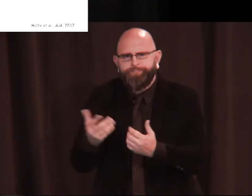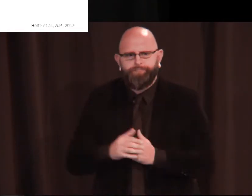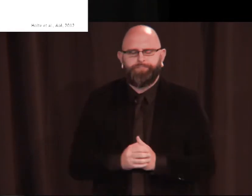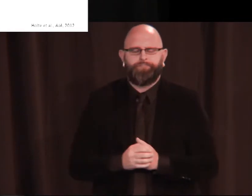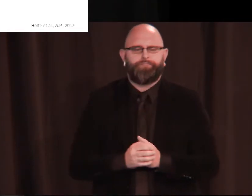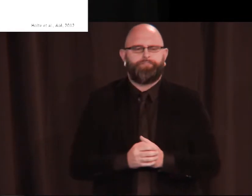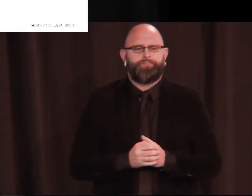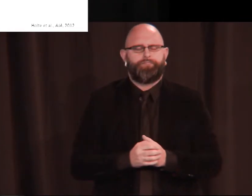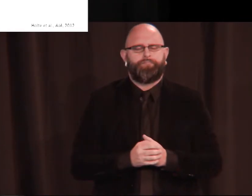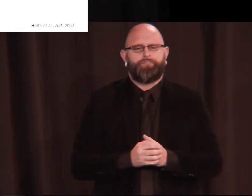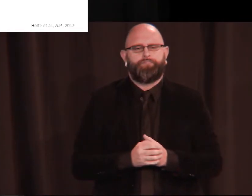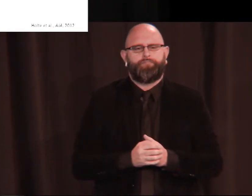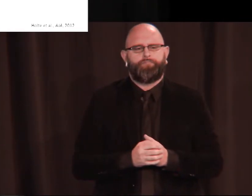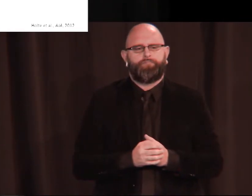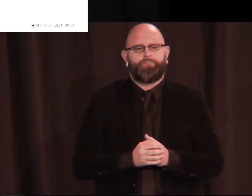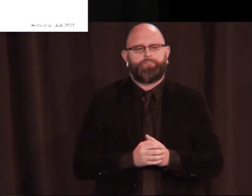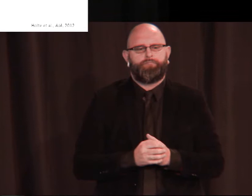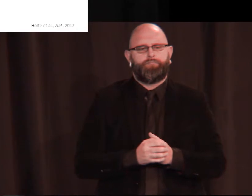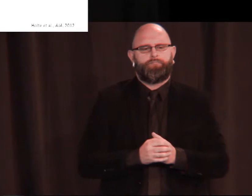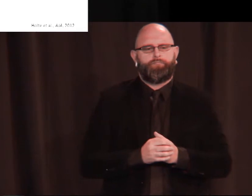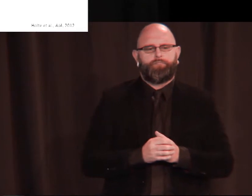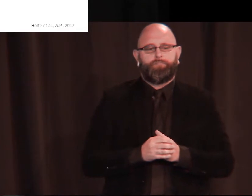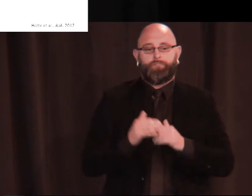We also need to, and this is difficult, especially in rural states,